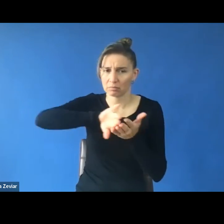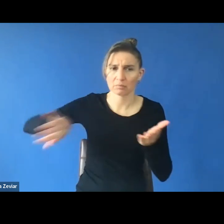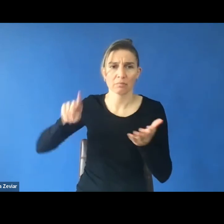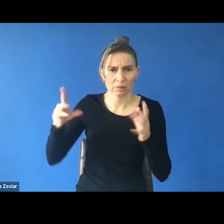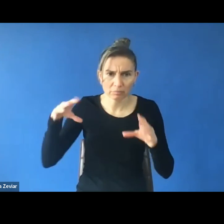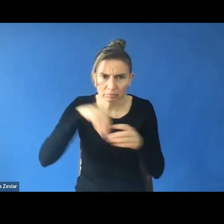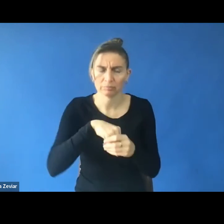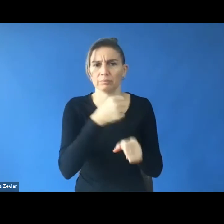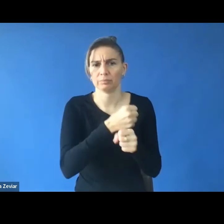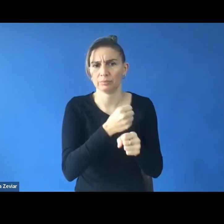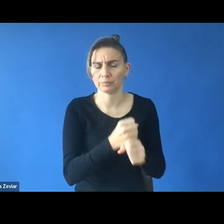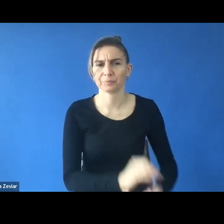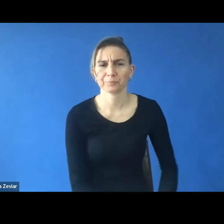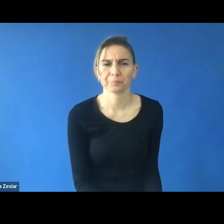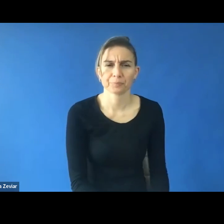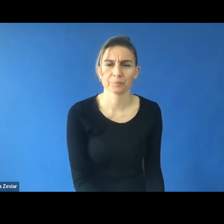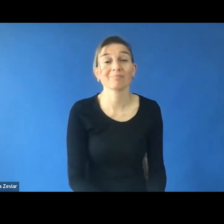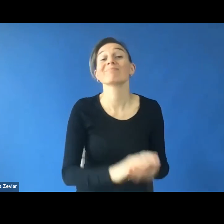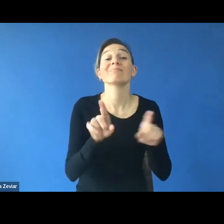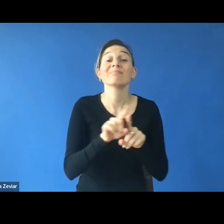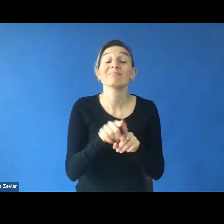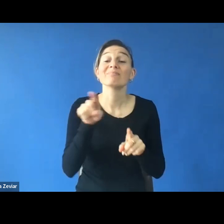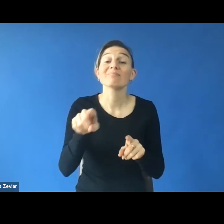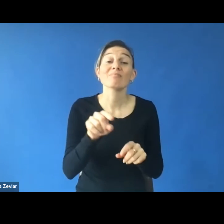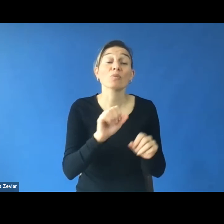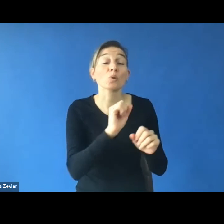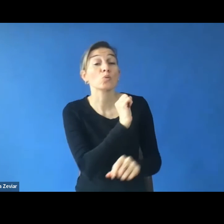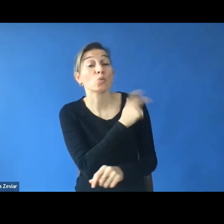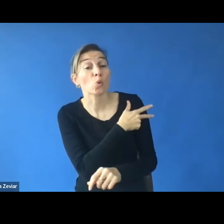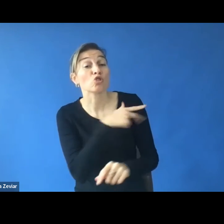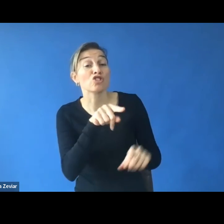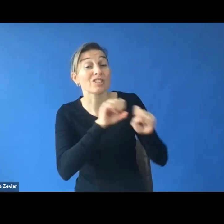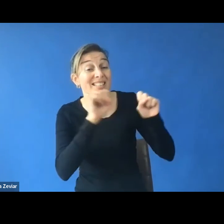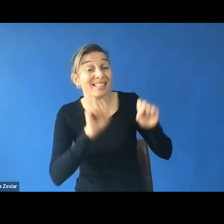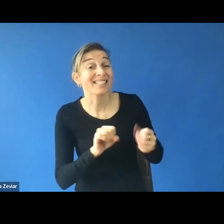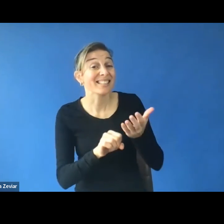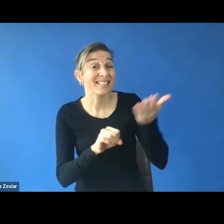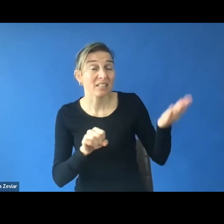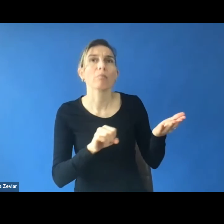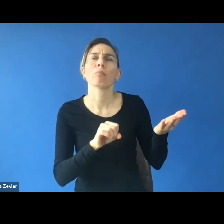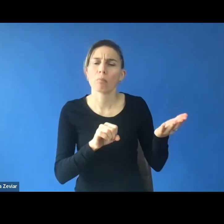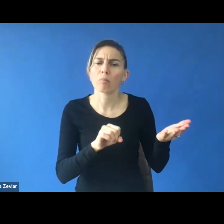Social protection systems play a critical role in life foundation for persons with disabilities